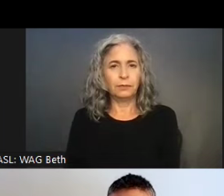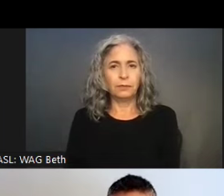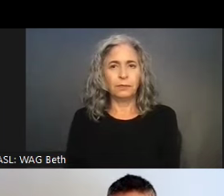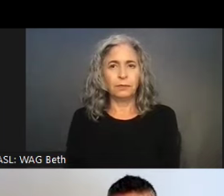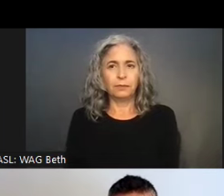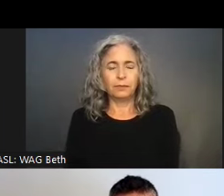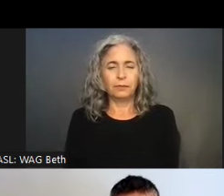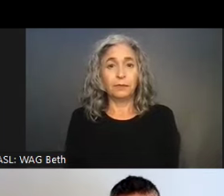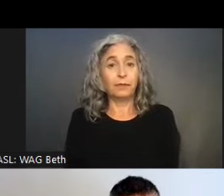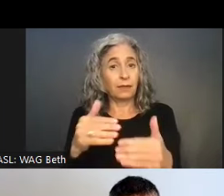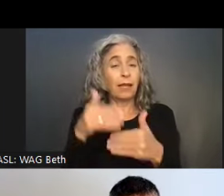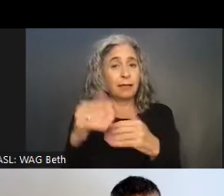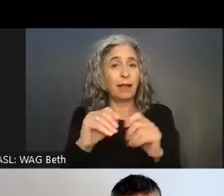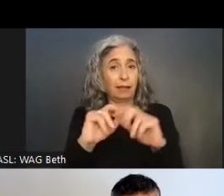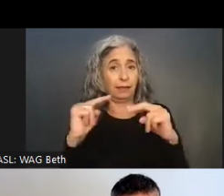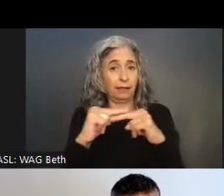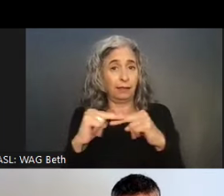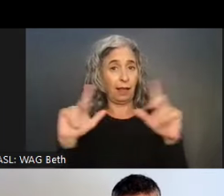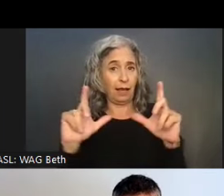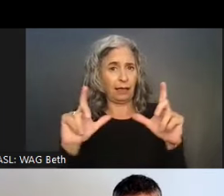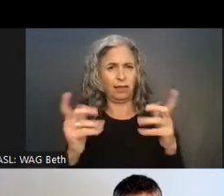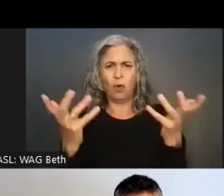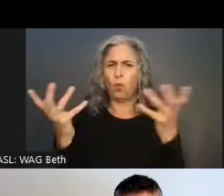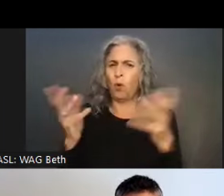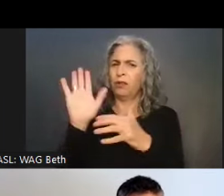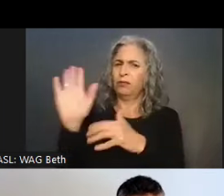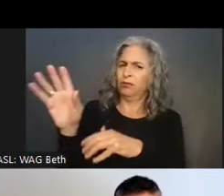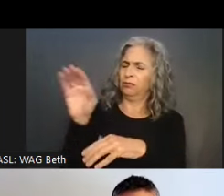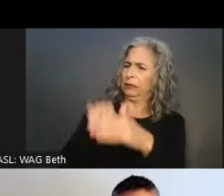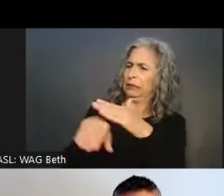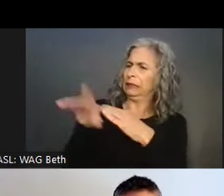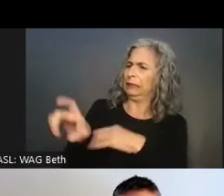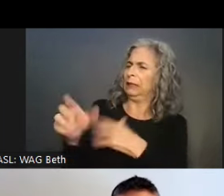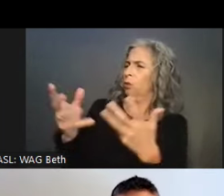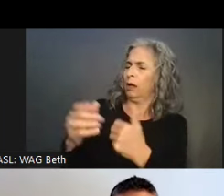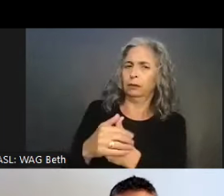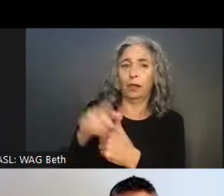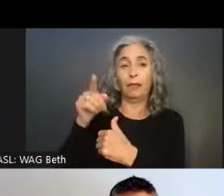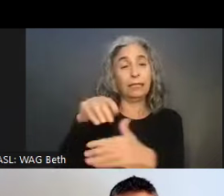The next slide says what are your access needs? This accessibility practice depends on your